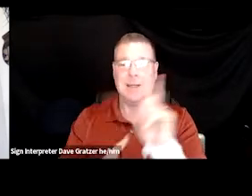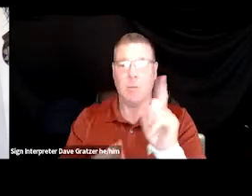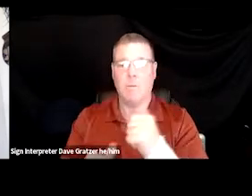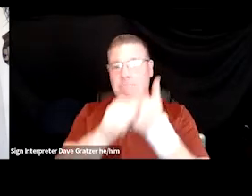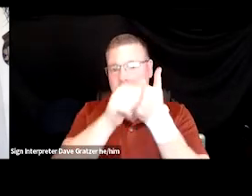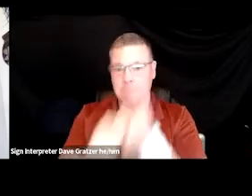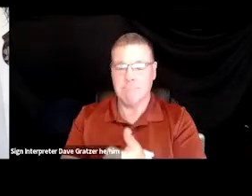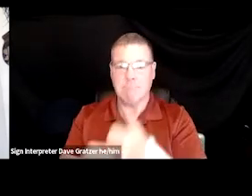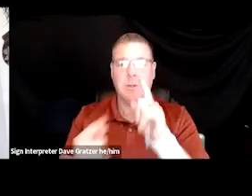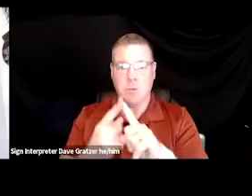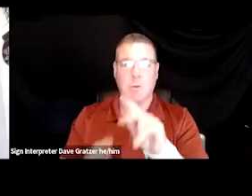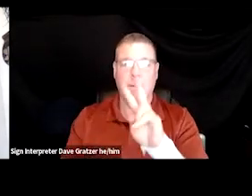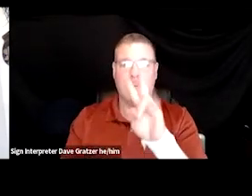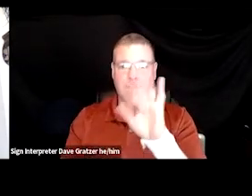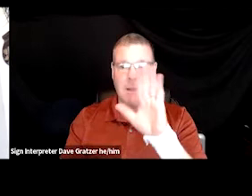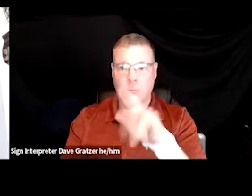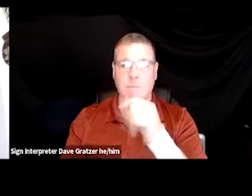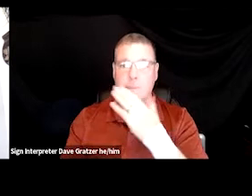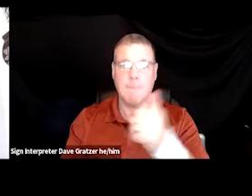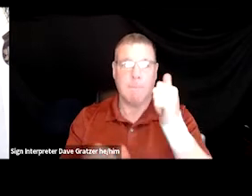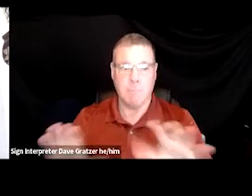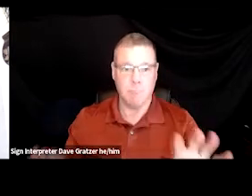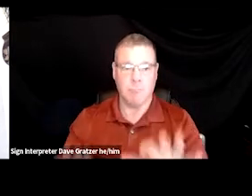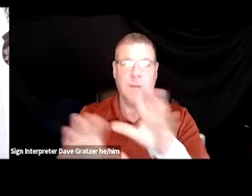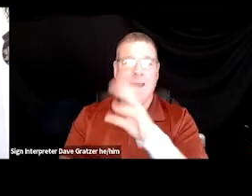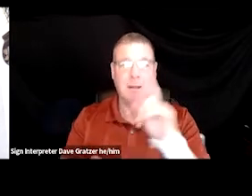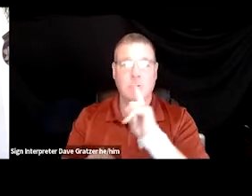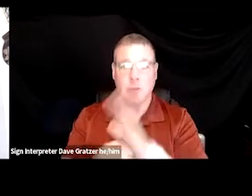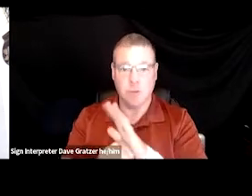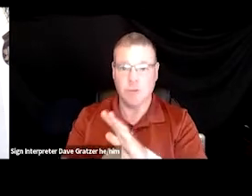to Vibrant's best practices. And ensure that we're not, and ensuring